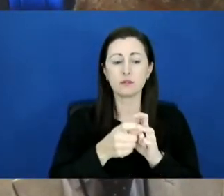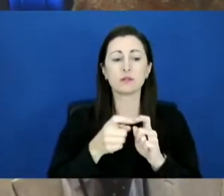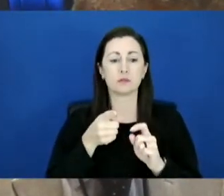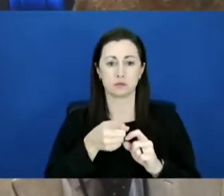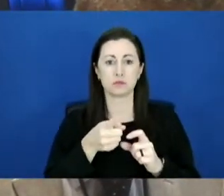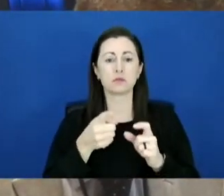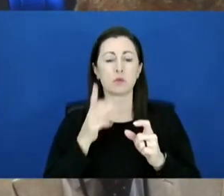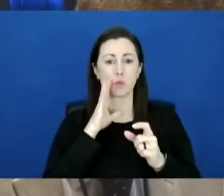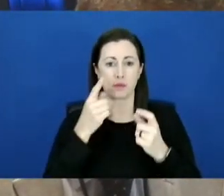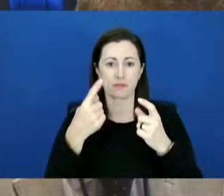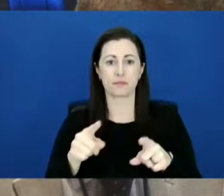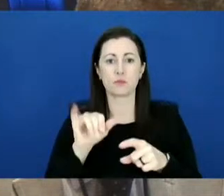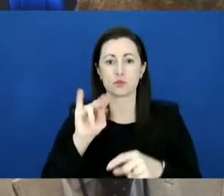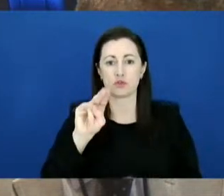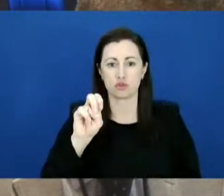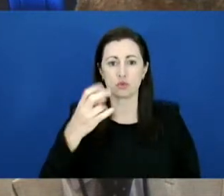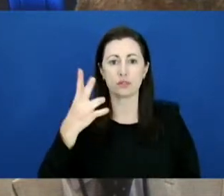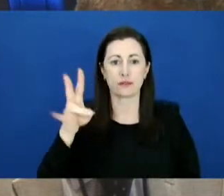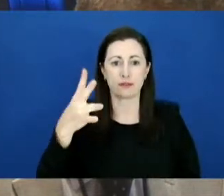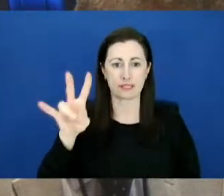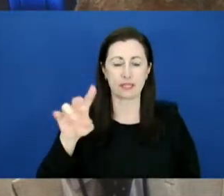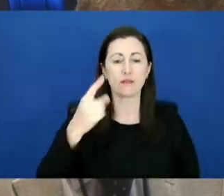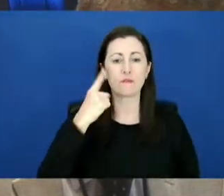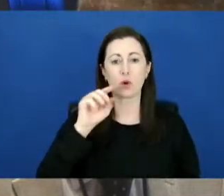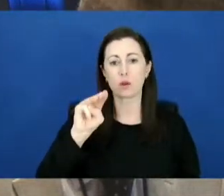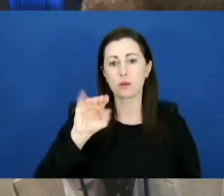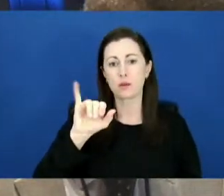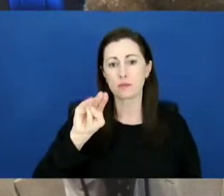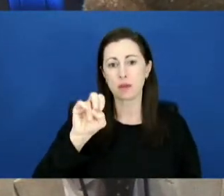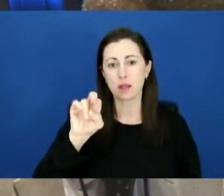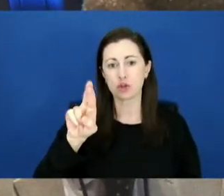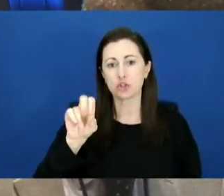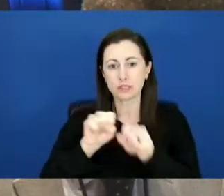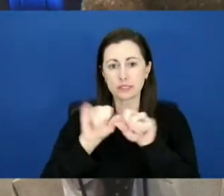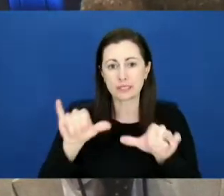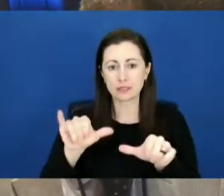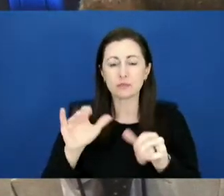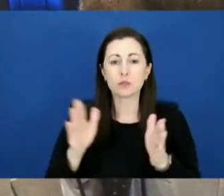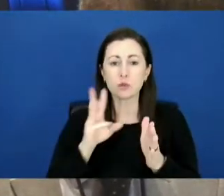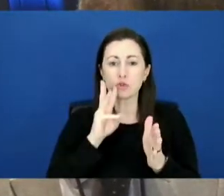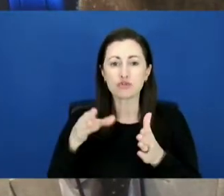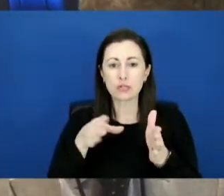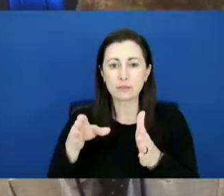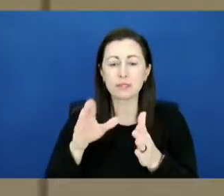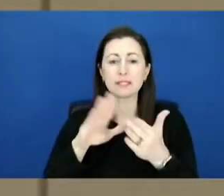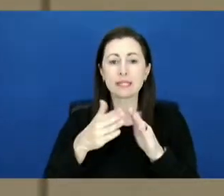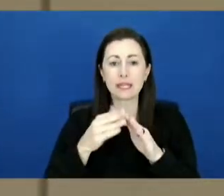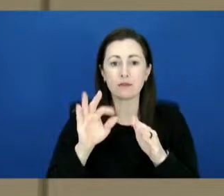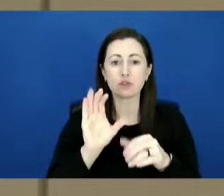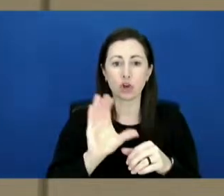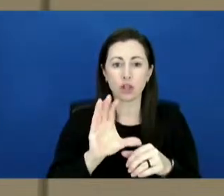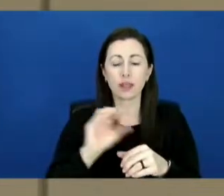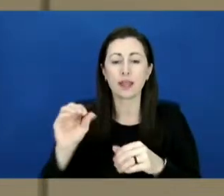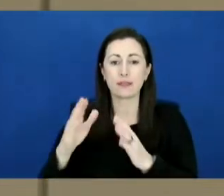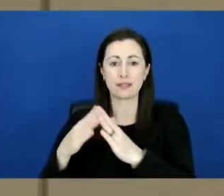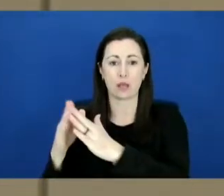STORMWATER FEE ADJUSTMENTS, THIS IS A PUBLIC HEARING THAT WILL TAKE PLACE FOR JUNE 17th, ON THE